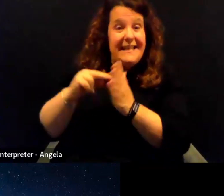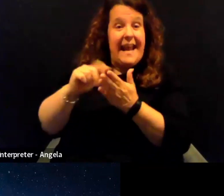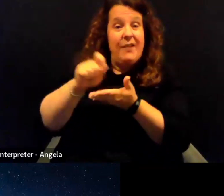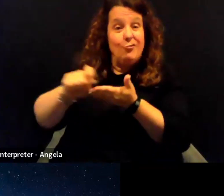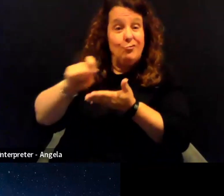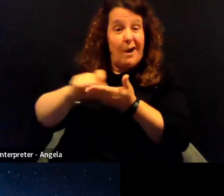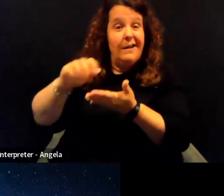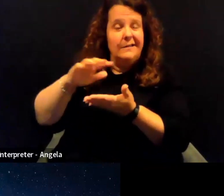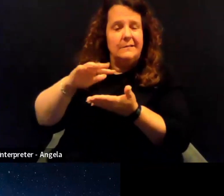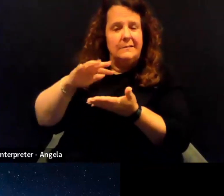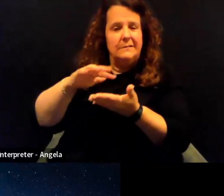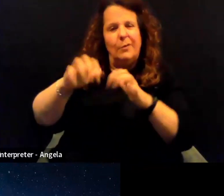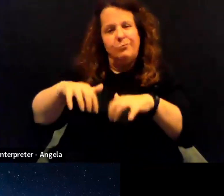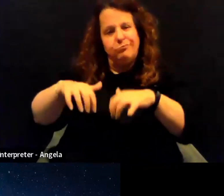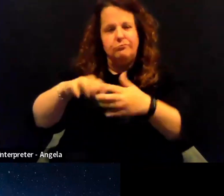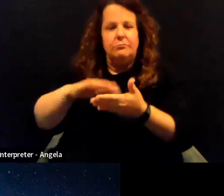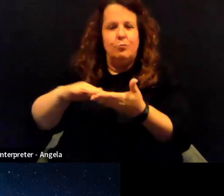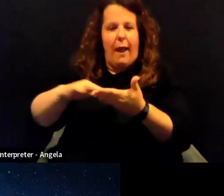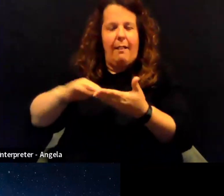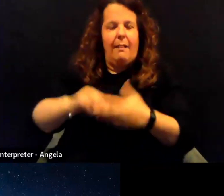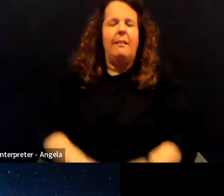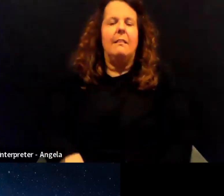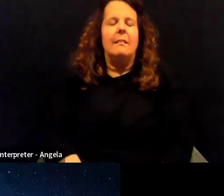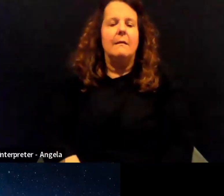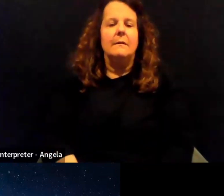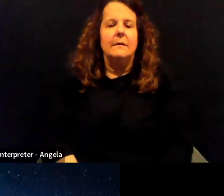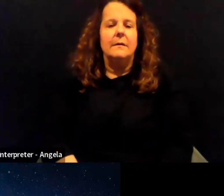And I bring up that point because that goes back to